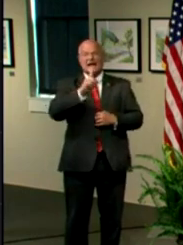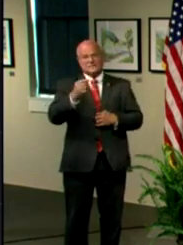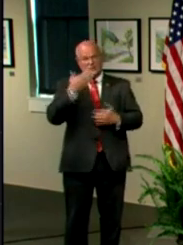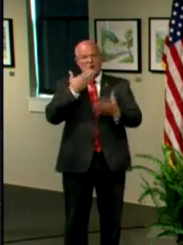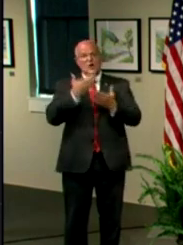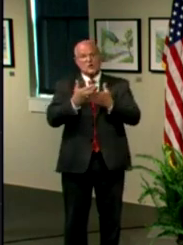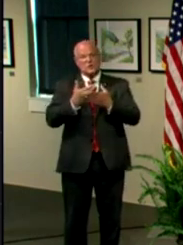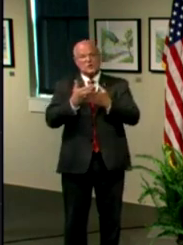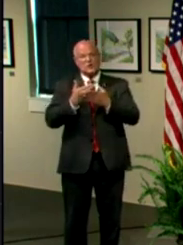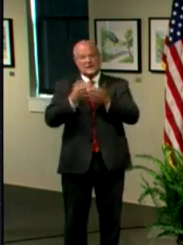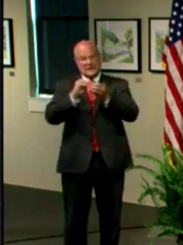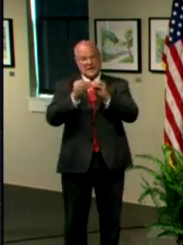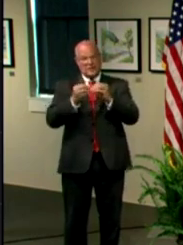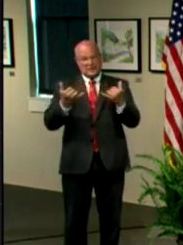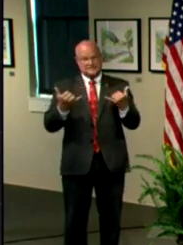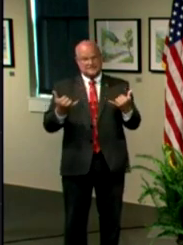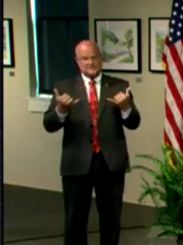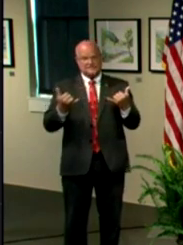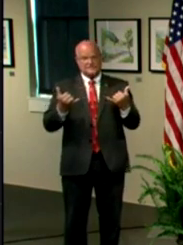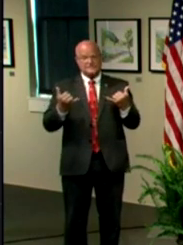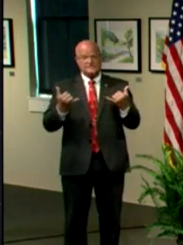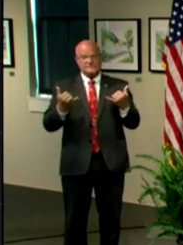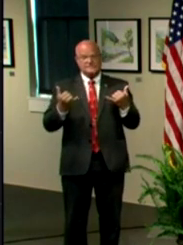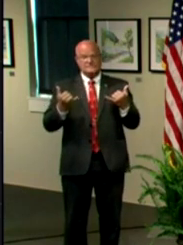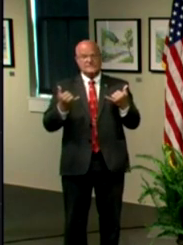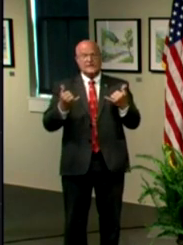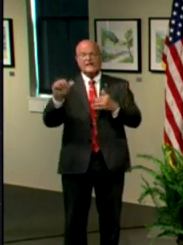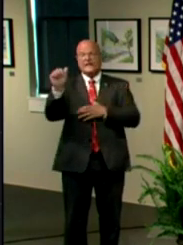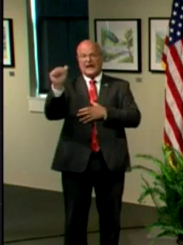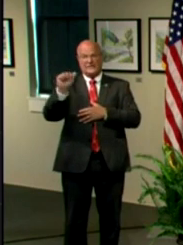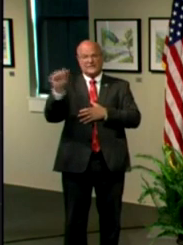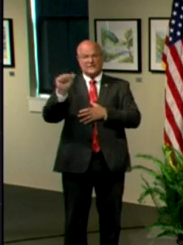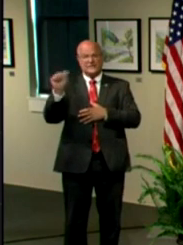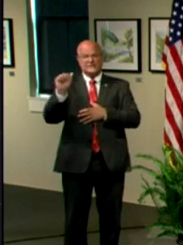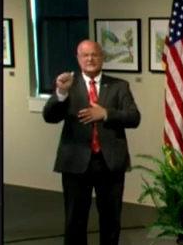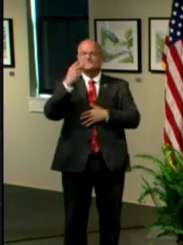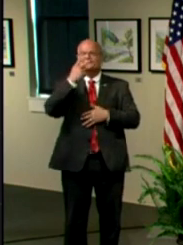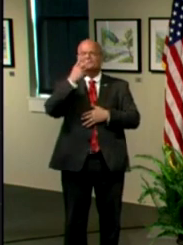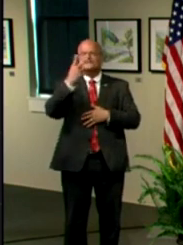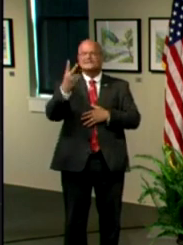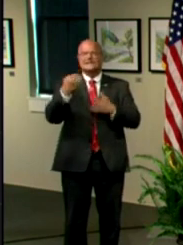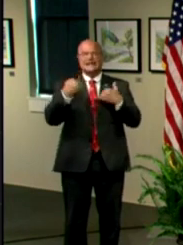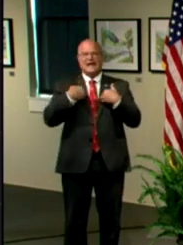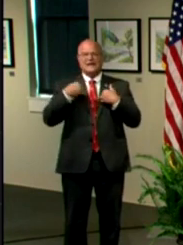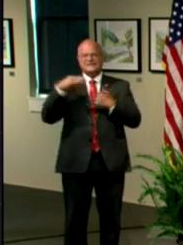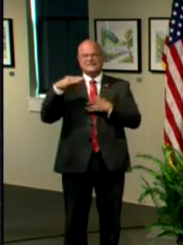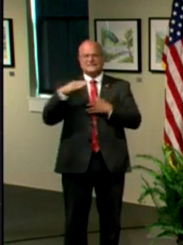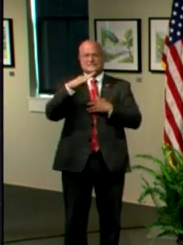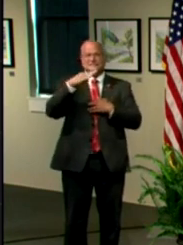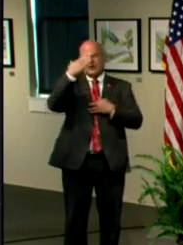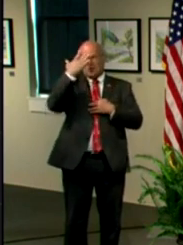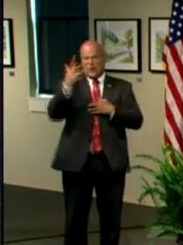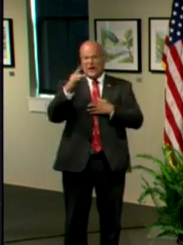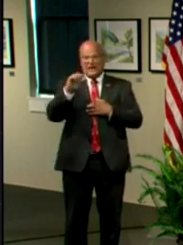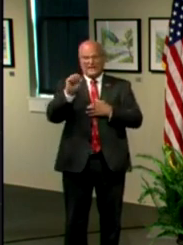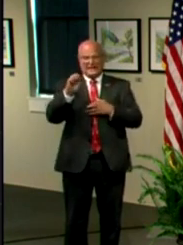WE REDUCE THAT EVEN THOUGH THE HIGH NUMBER TODAY, THAT ACTUALLY IS A GOOD PROGRESSION.